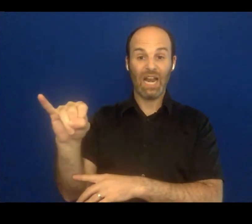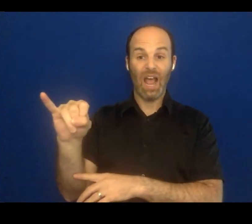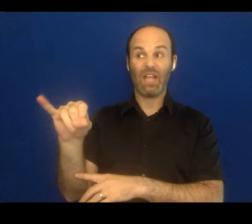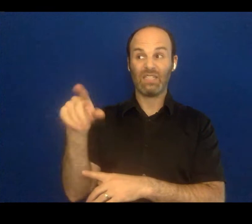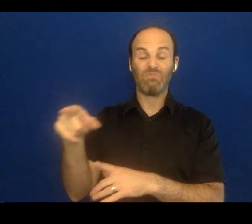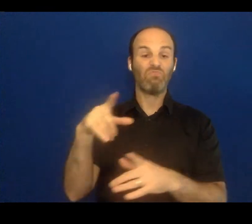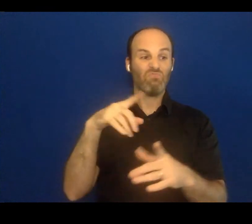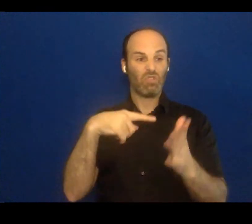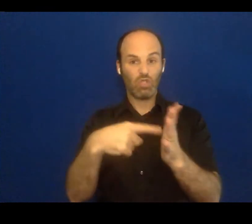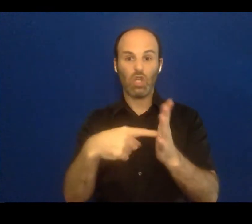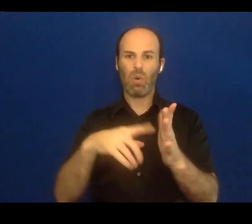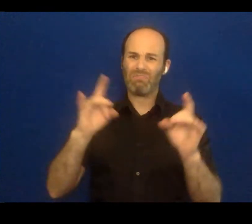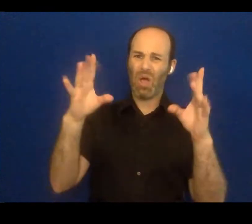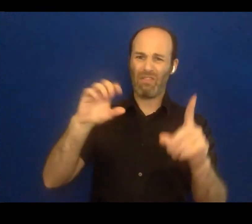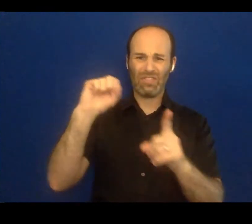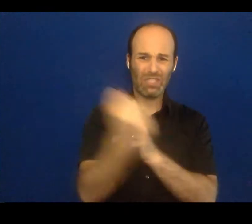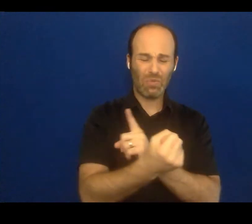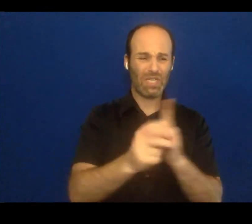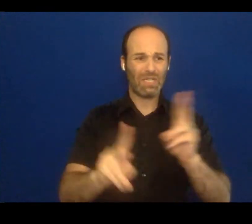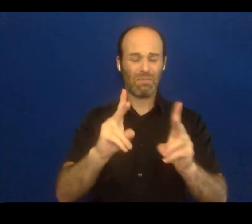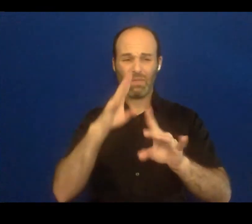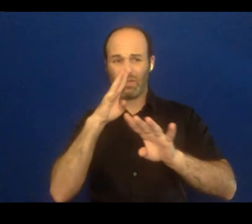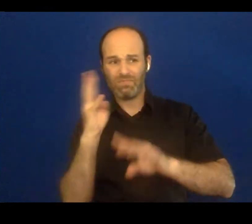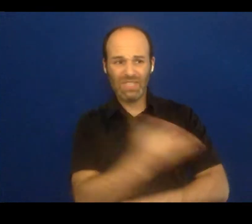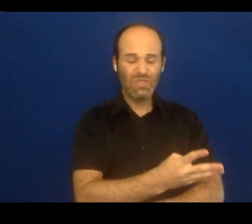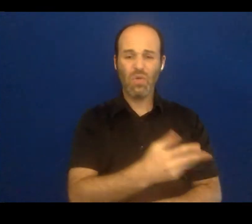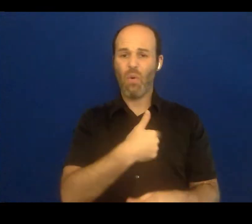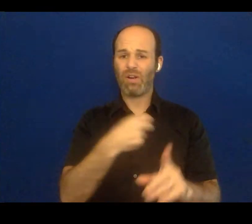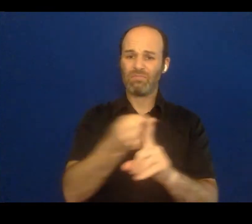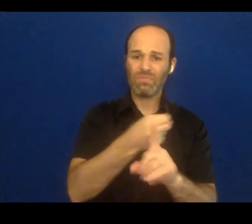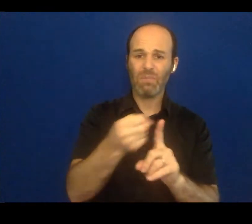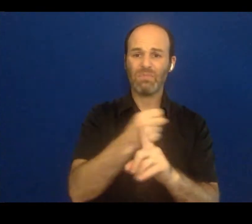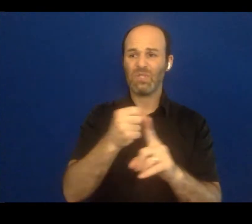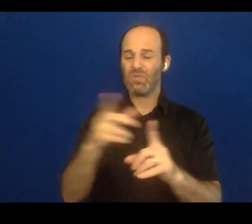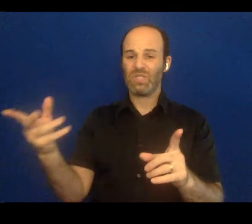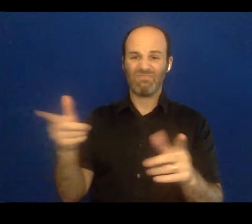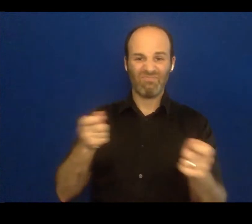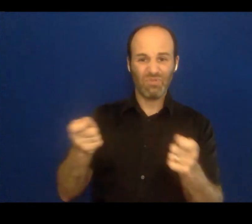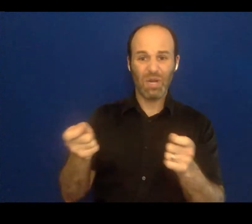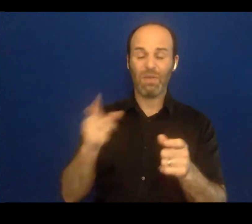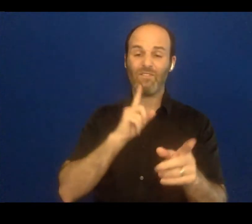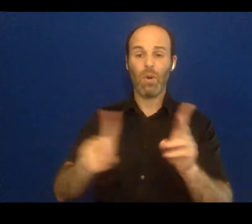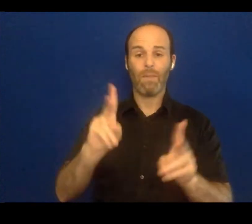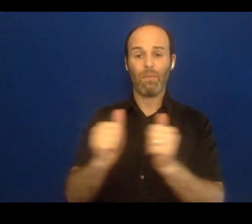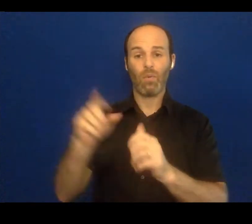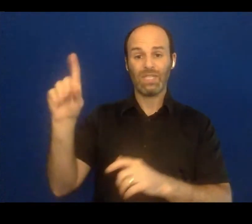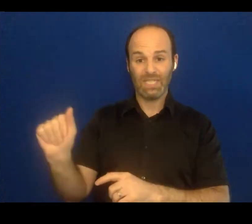SCHOOL. IT SPARKED THE PUBLIC OUTCRY THAT LED TO THE CIVIL RIGHTS LEGISLATION THAT PROVIDES THE